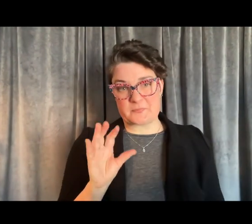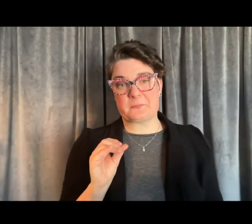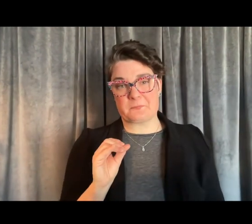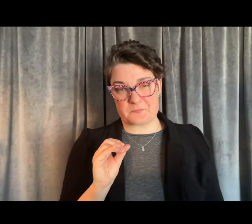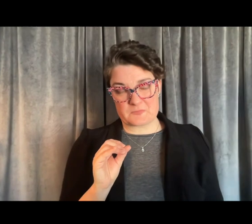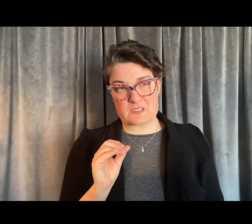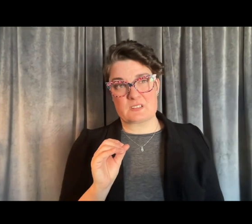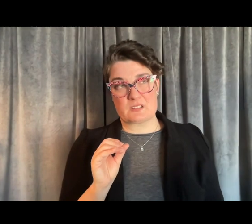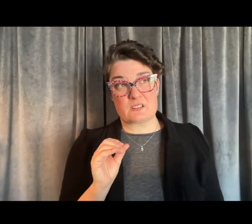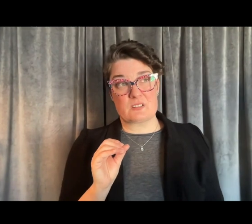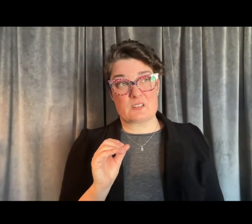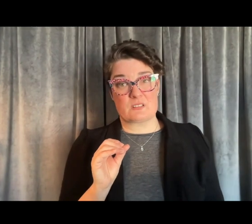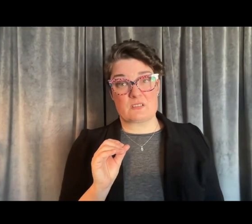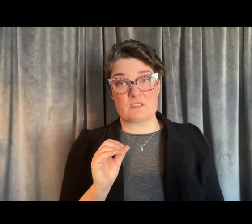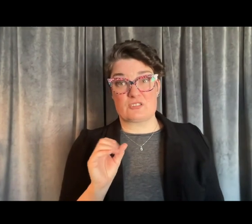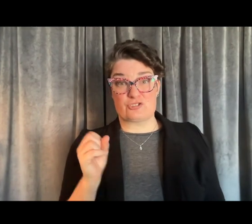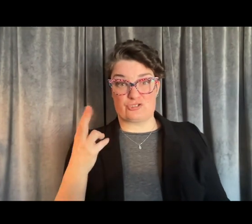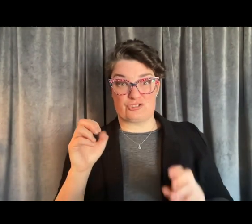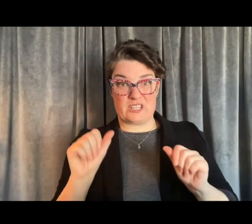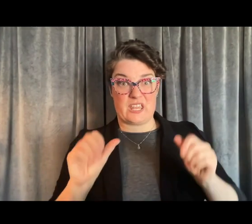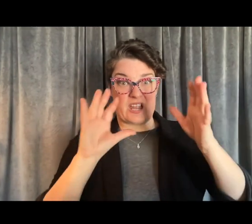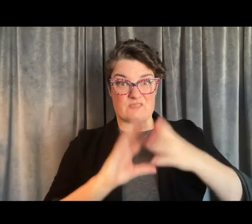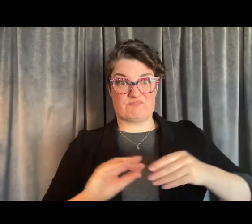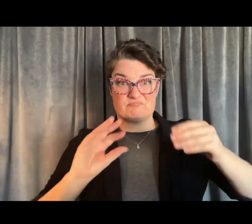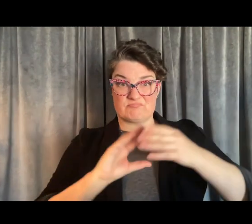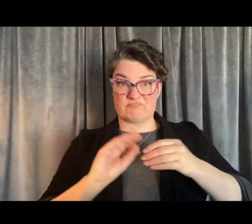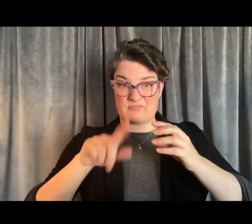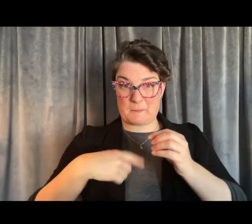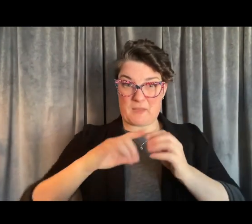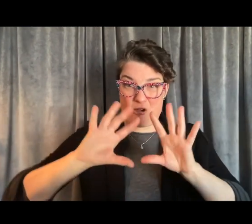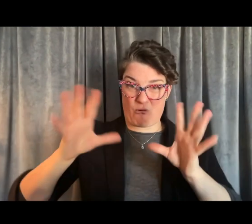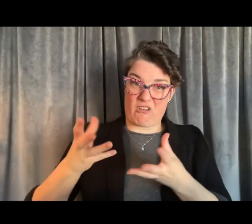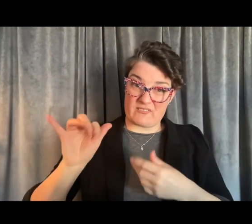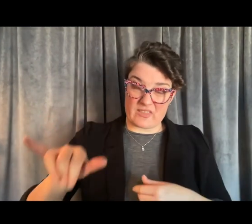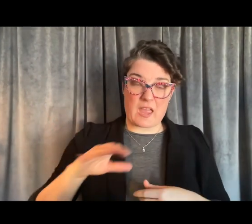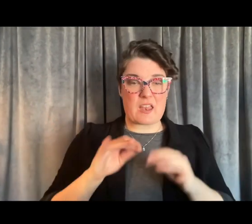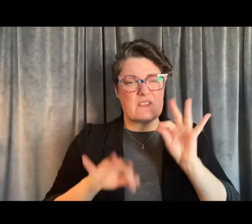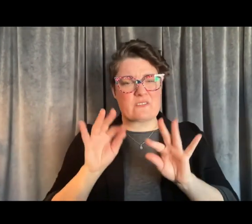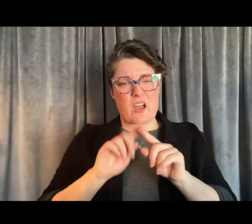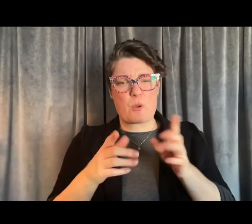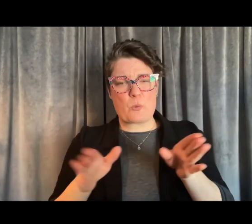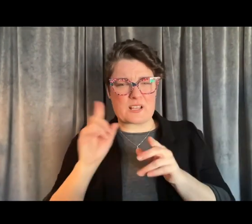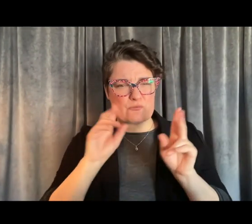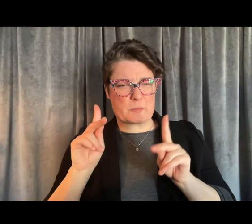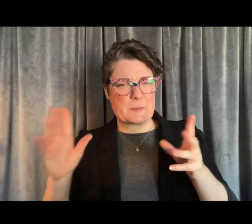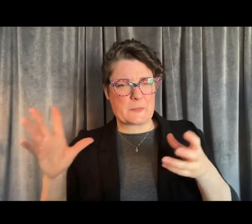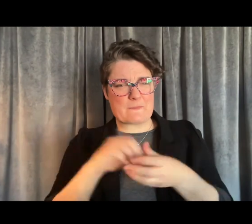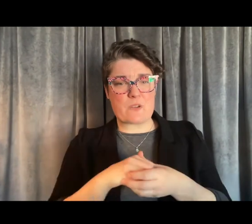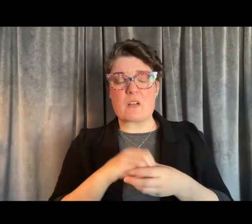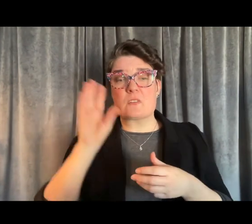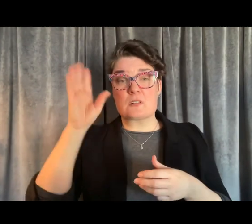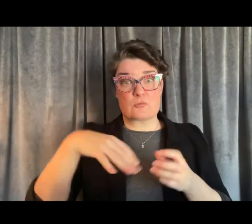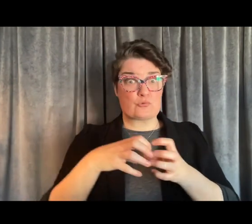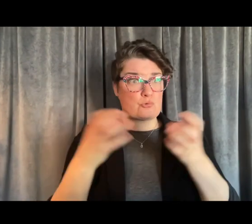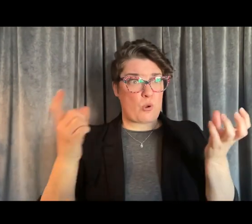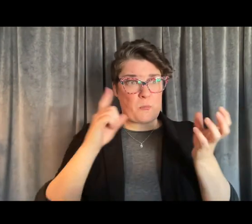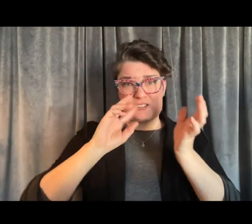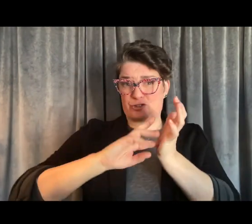And so being able to speak to all of that and. finding ways for people to be involved, and so much intention